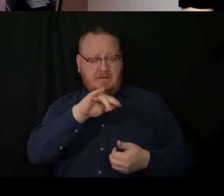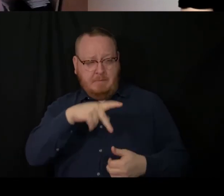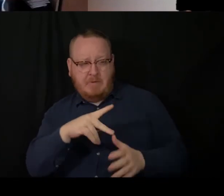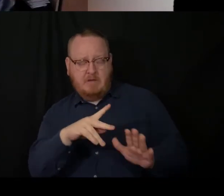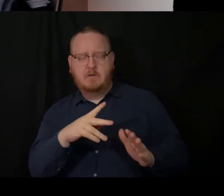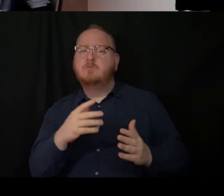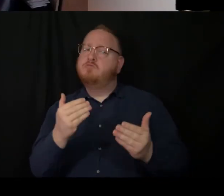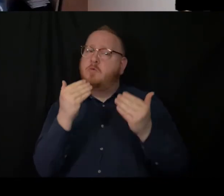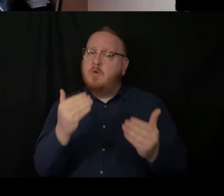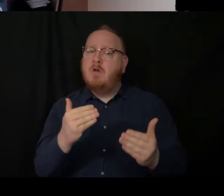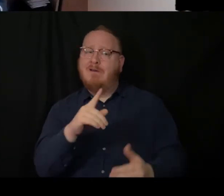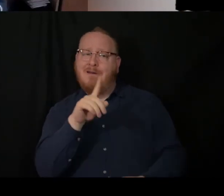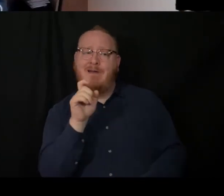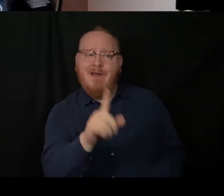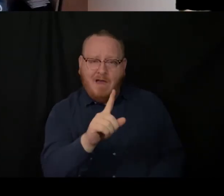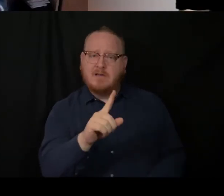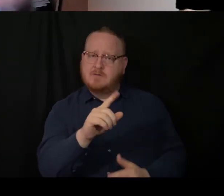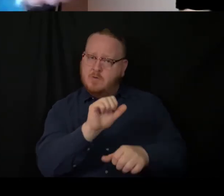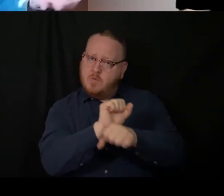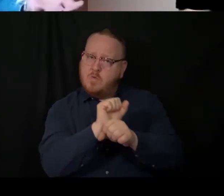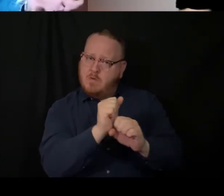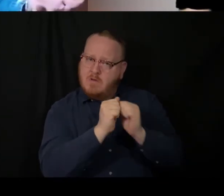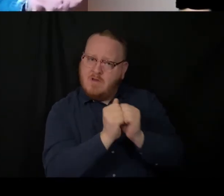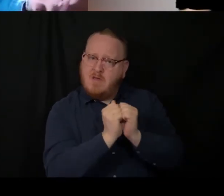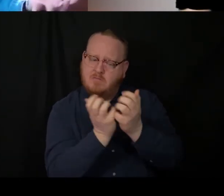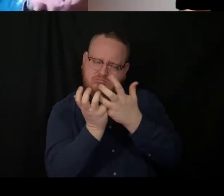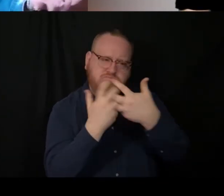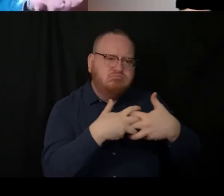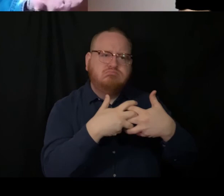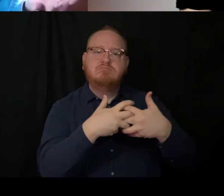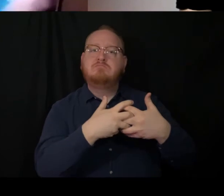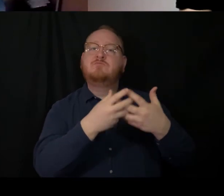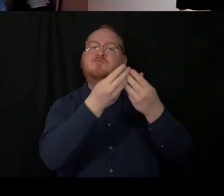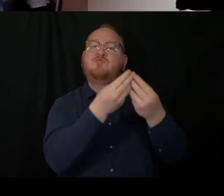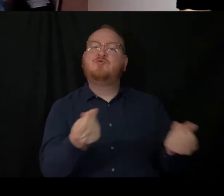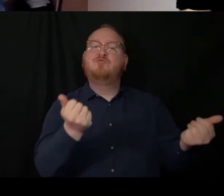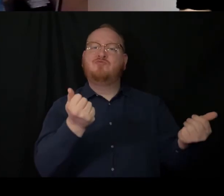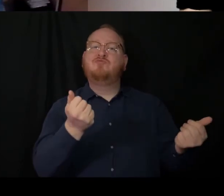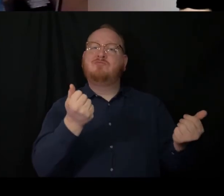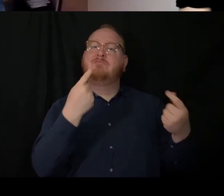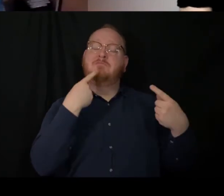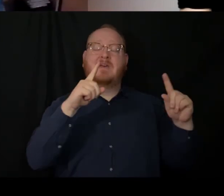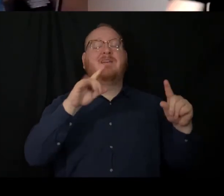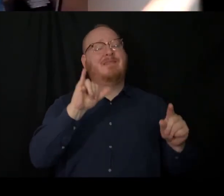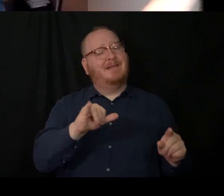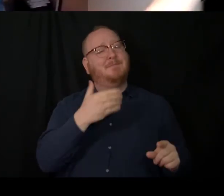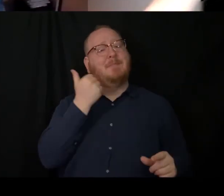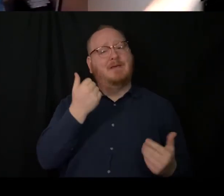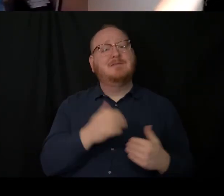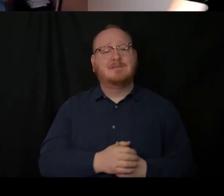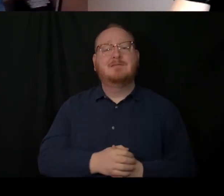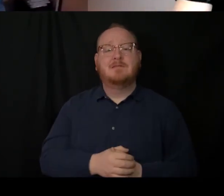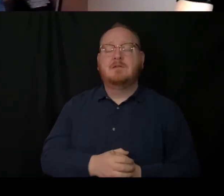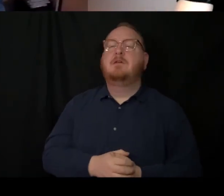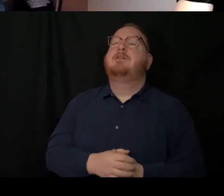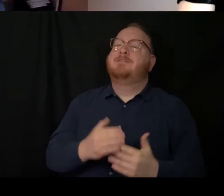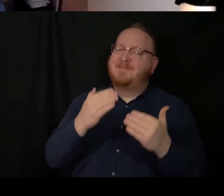questions, work together to find the solution. That's, that's the answer right now. Janel Frost: Yeah. Well, thank you Tabby. That was great information.